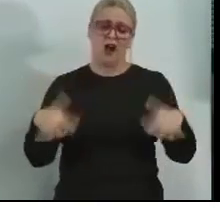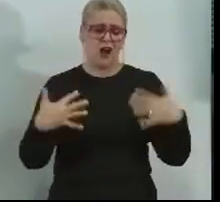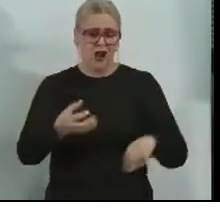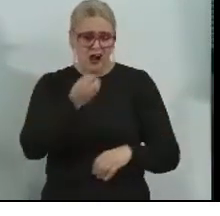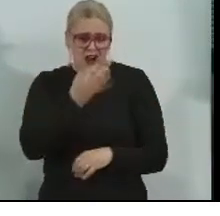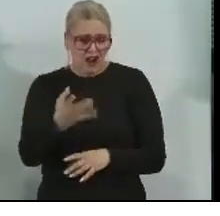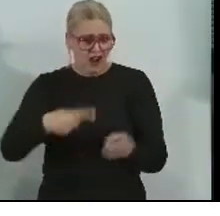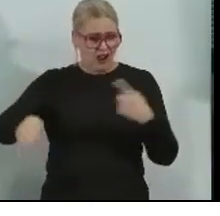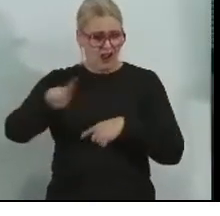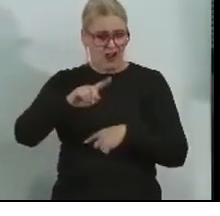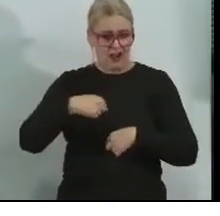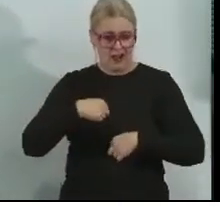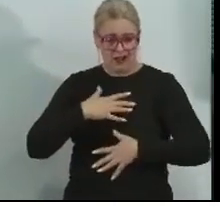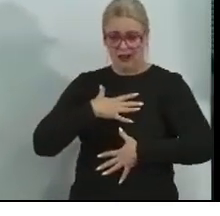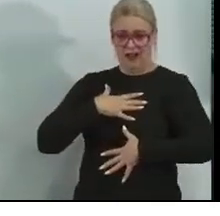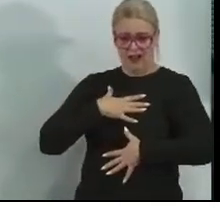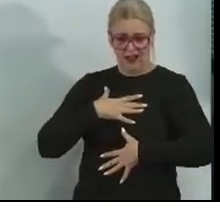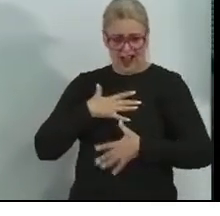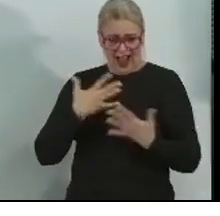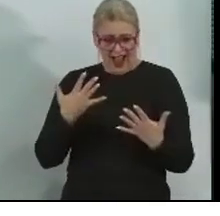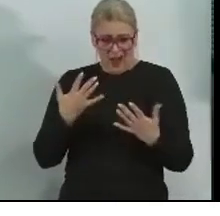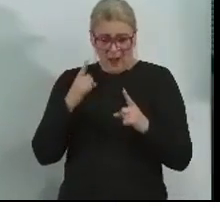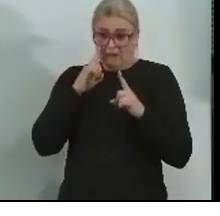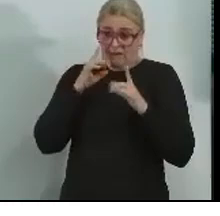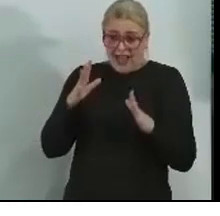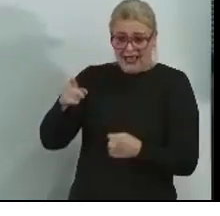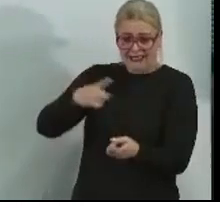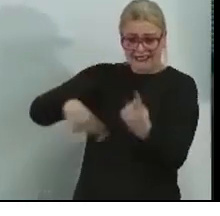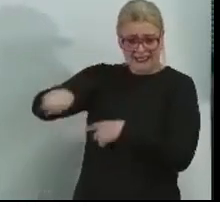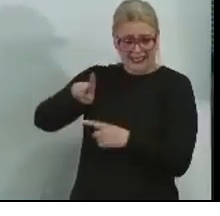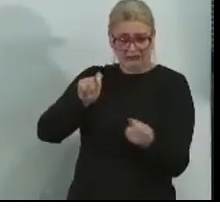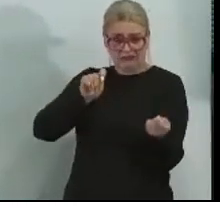you know, because all the people all across the broadcasting team had,